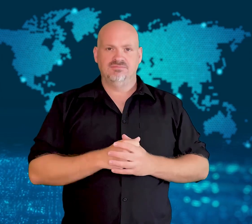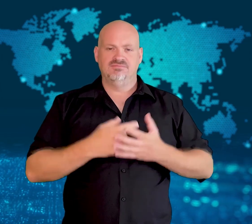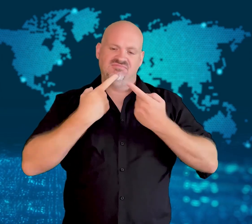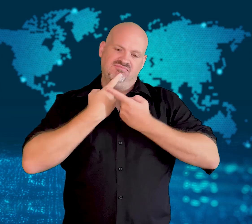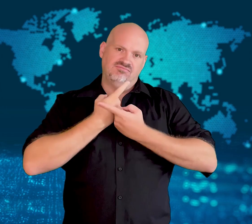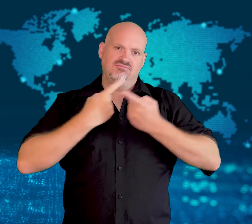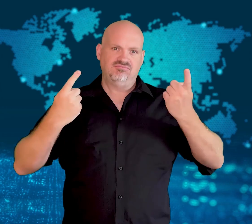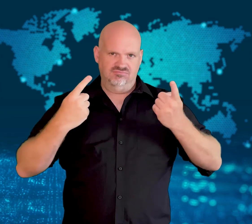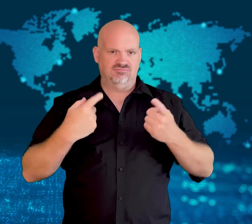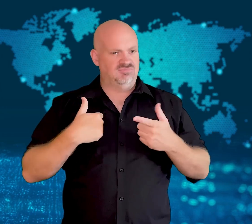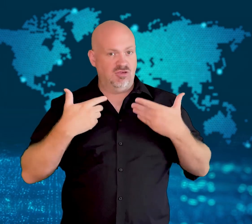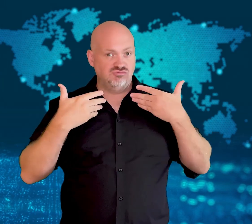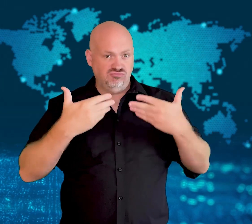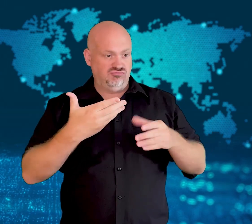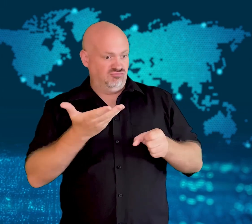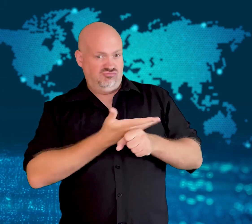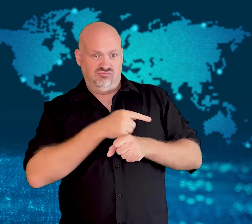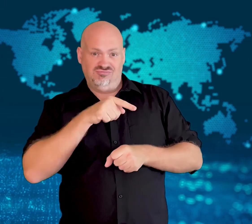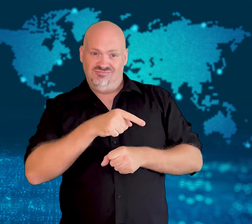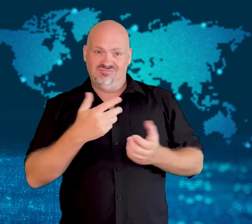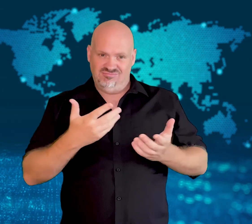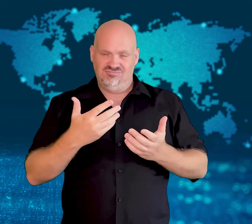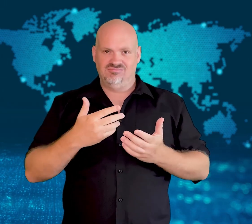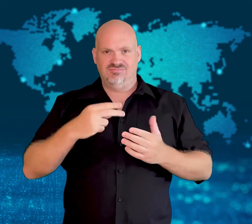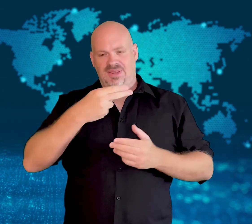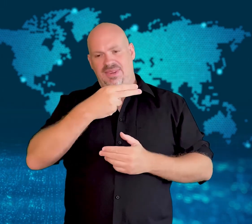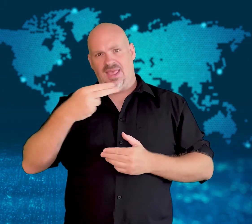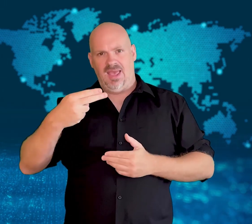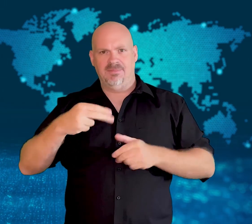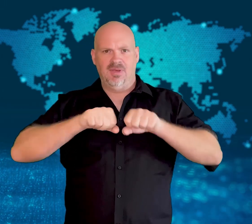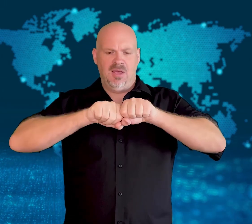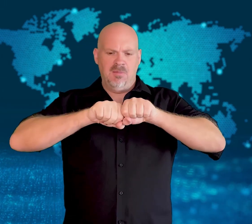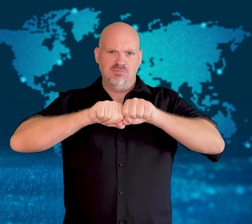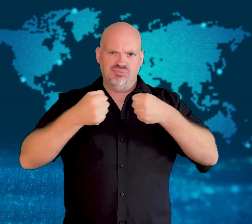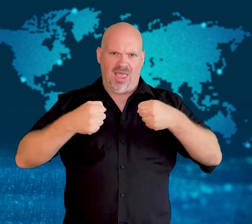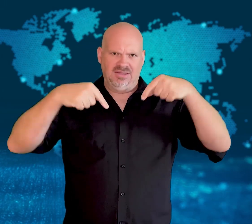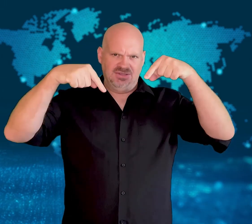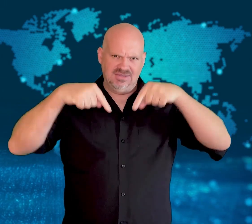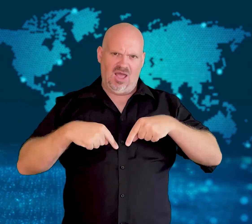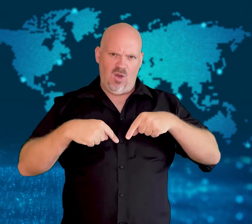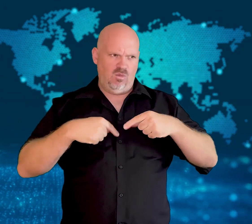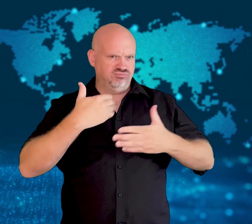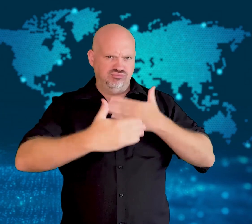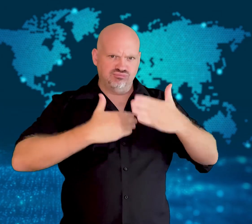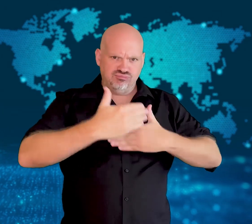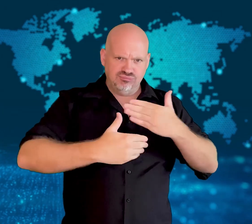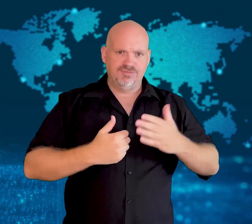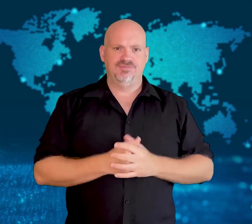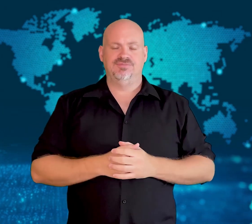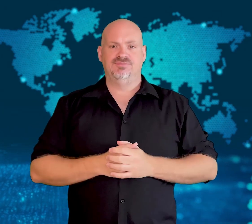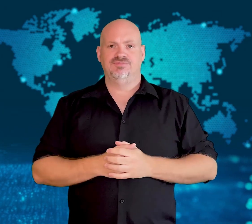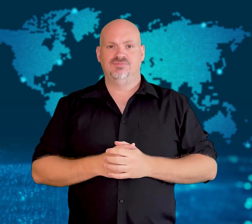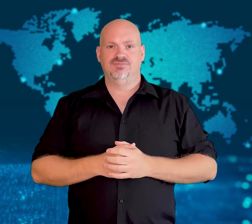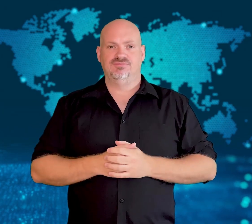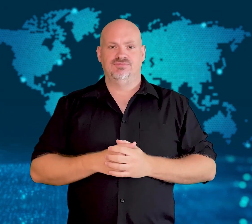This followed days of tension as Israel feared the terror group